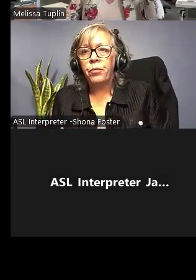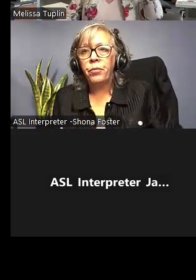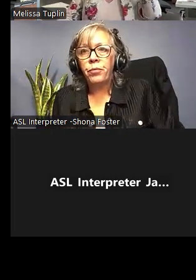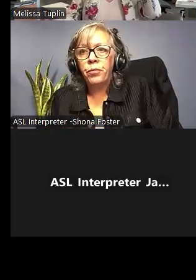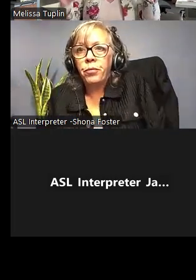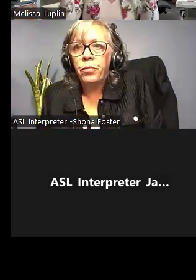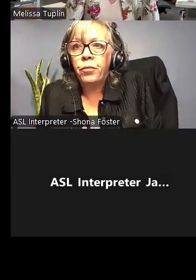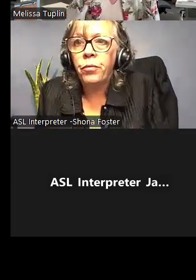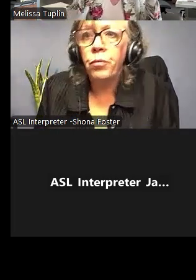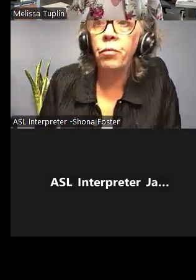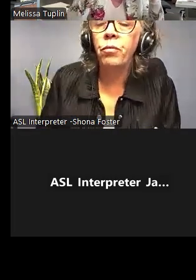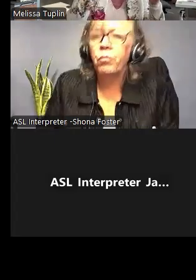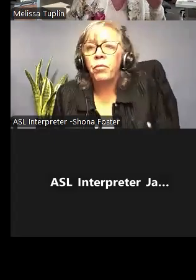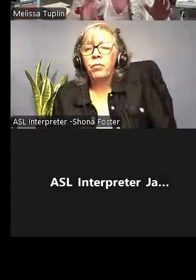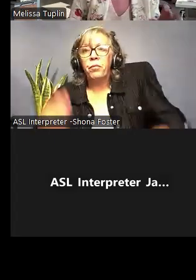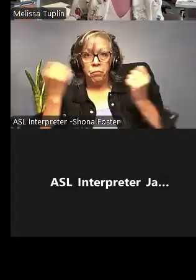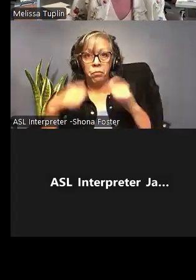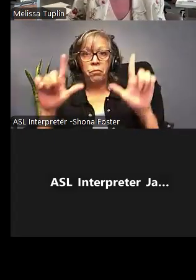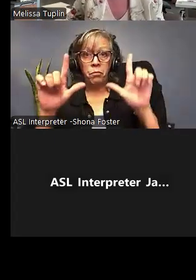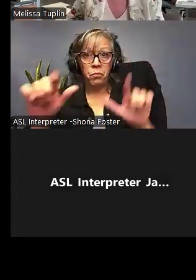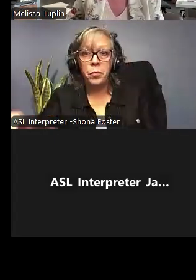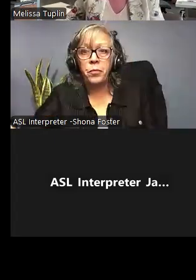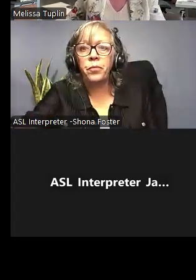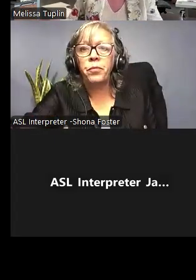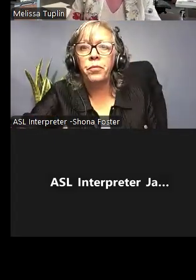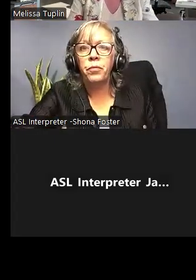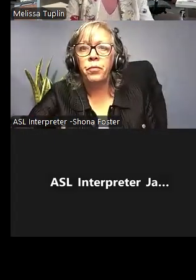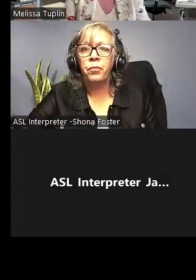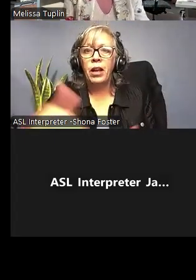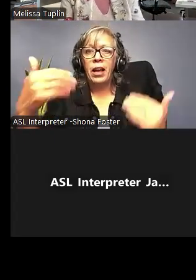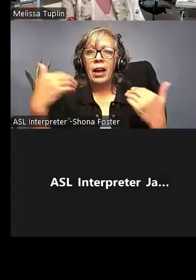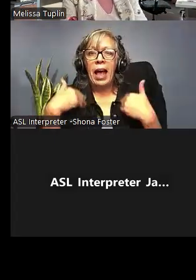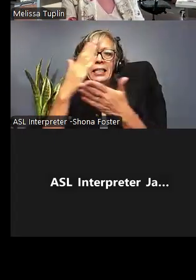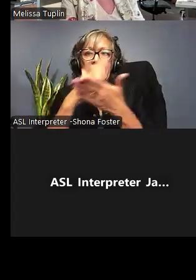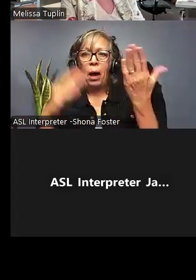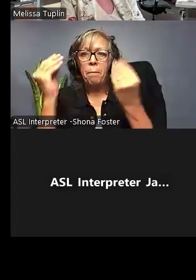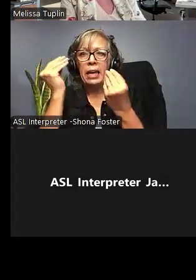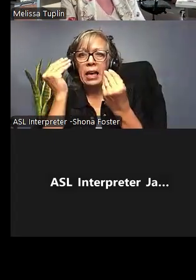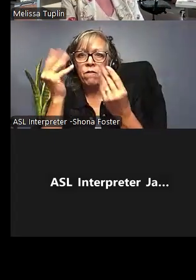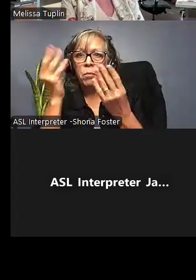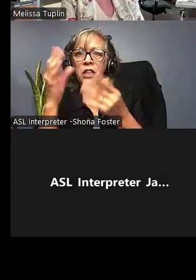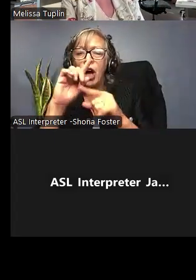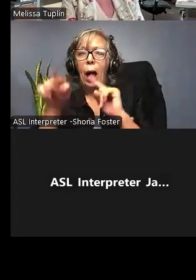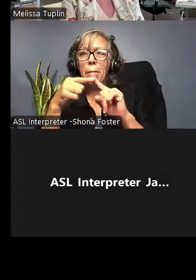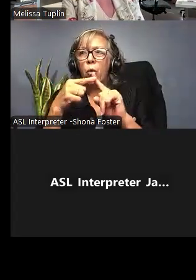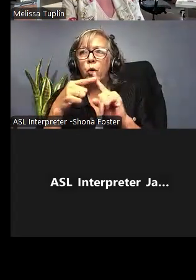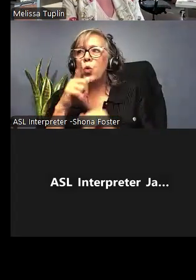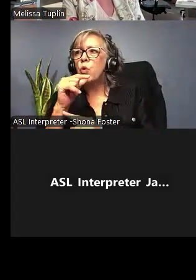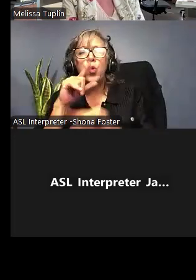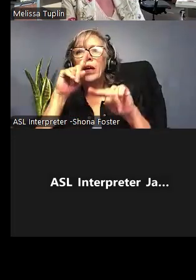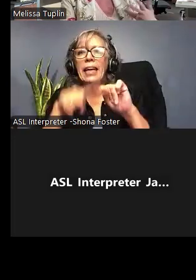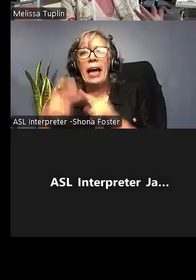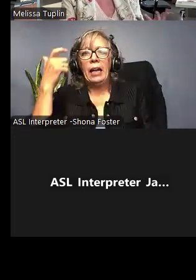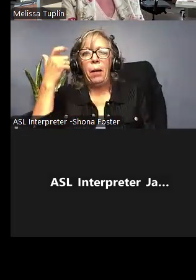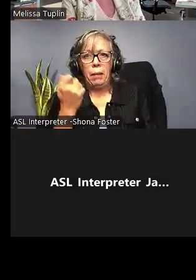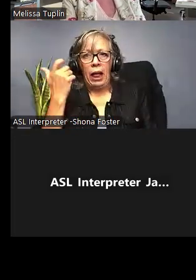I'll share this screen that includes some information about ineligible organizations. If you